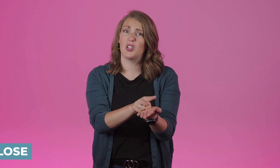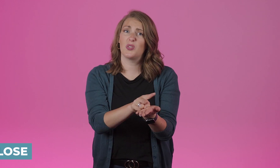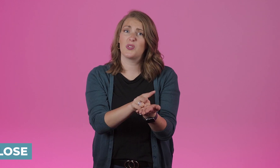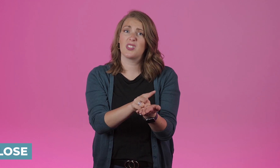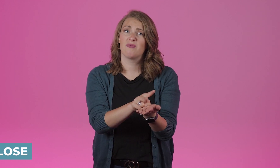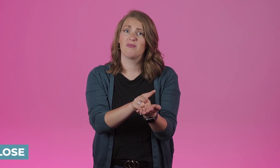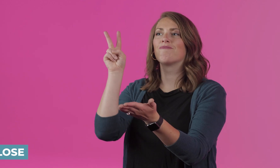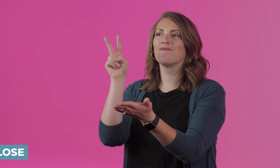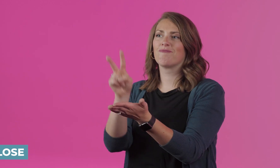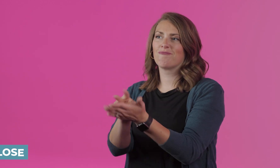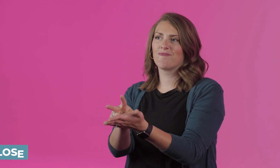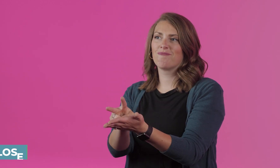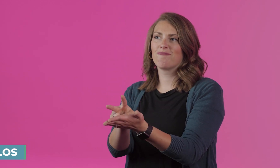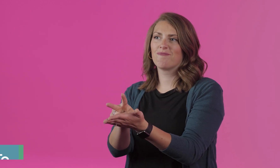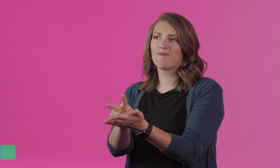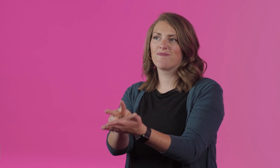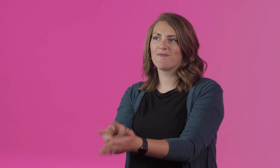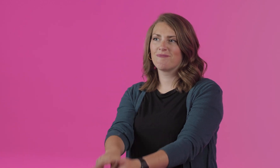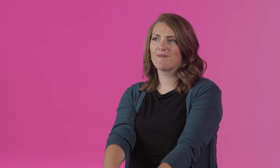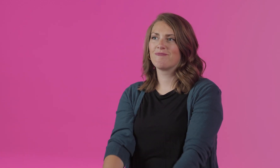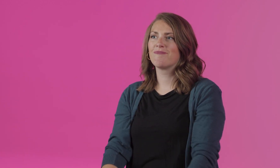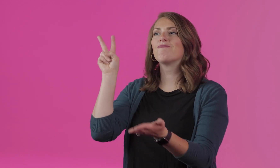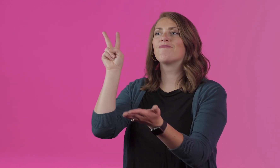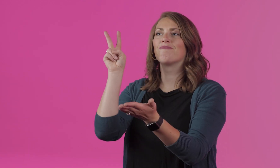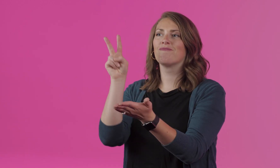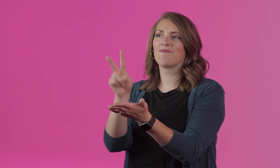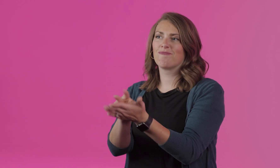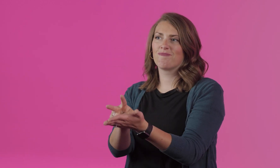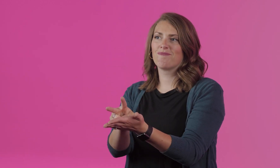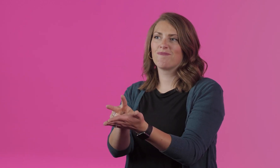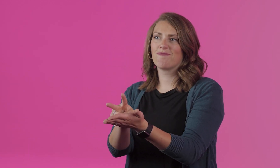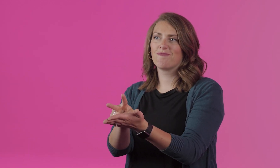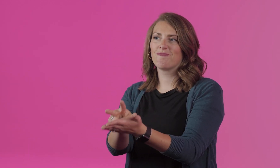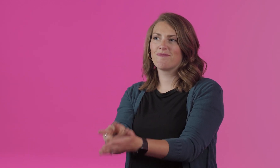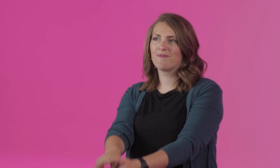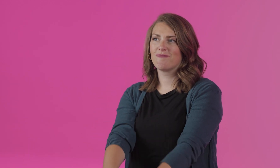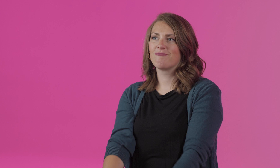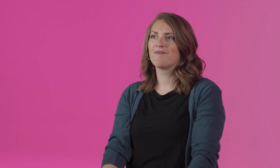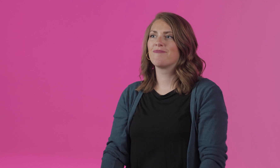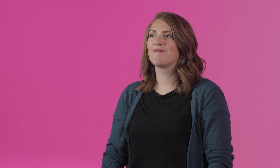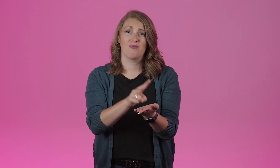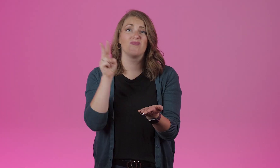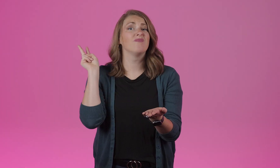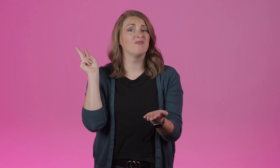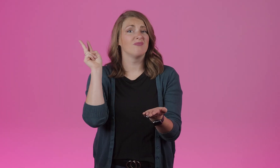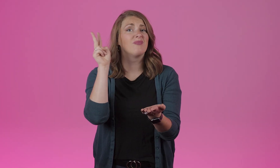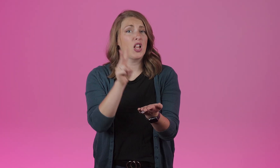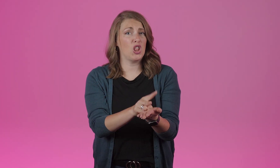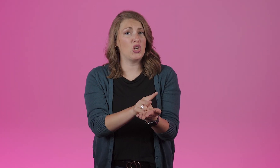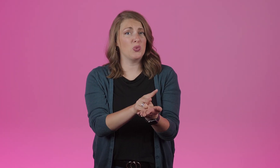LOSE This is like you're falling flat down on your face because you lost. LOSE